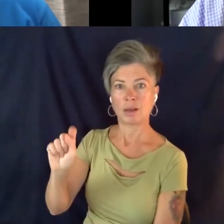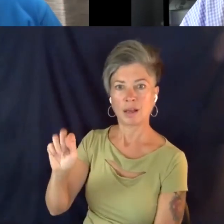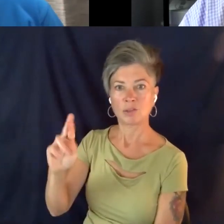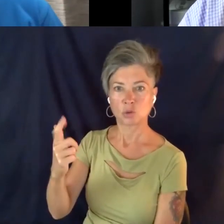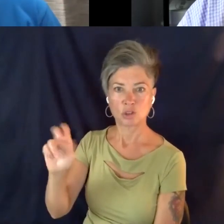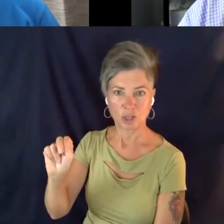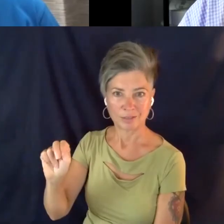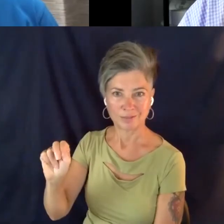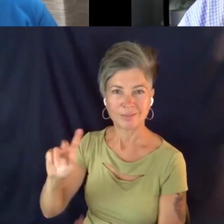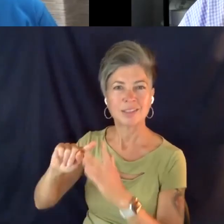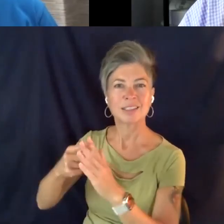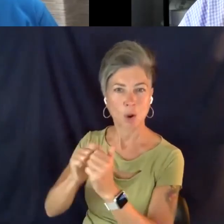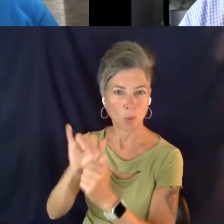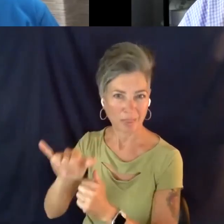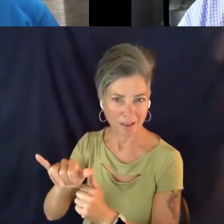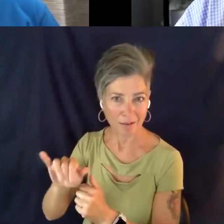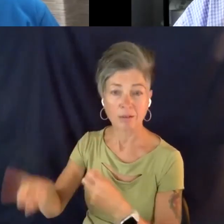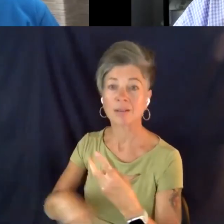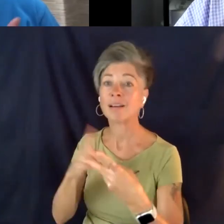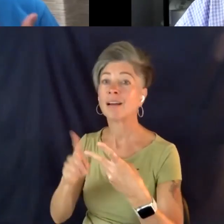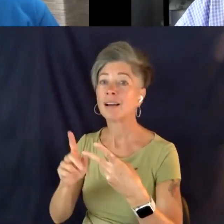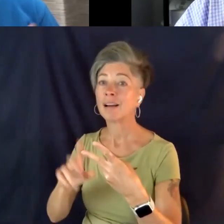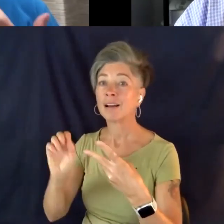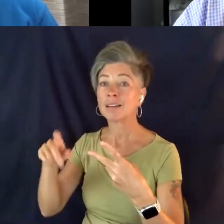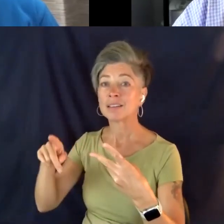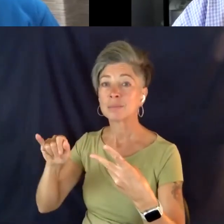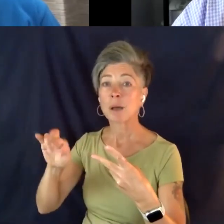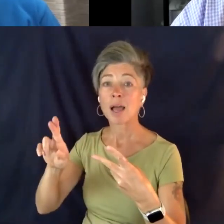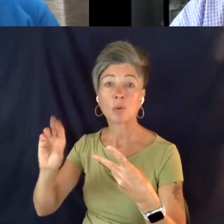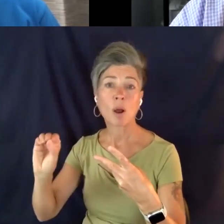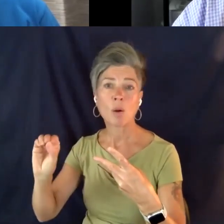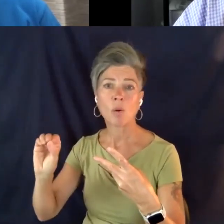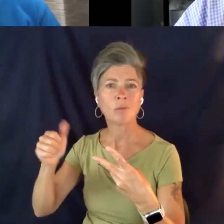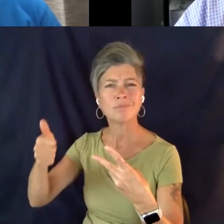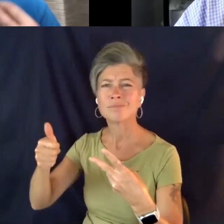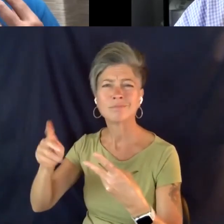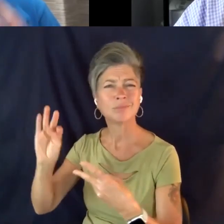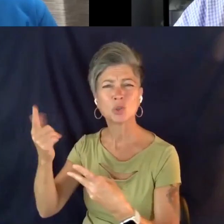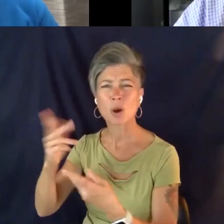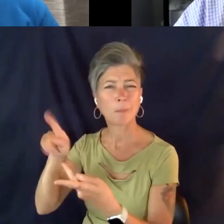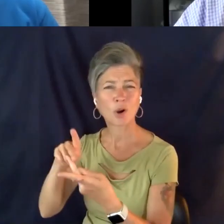Spiro, again, is not a perfect drug. Estrogen is not a perfect drug,